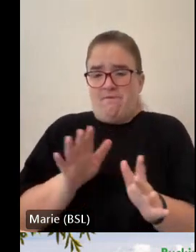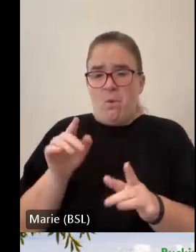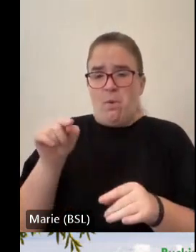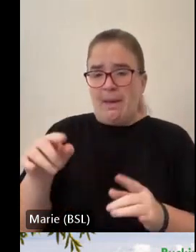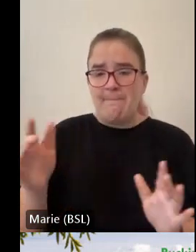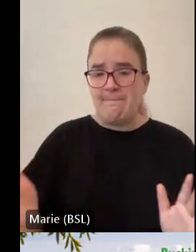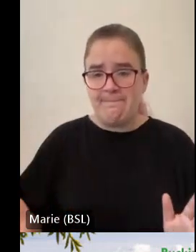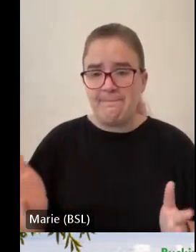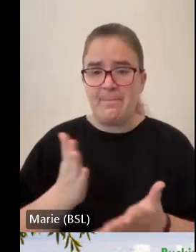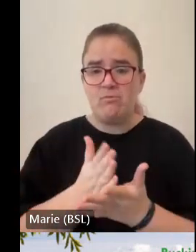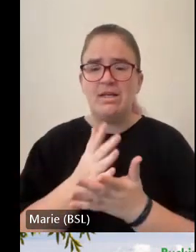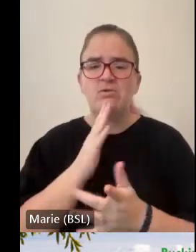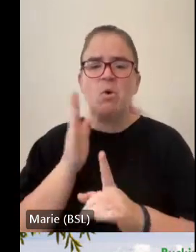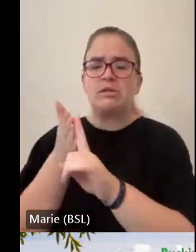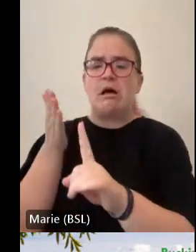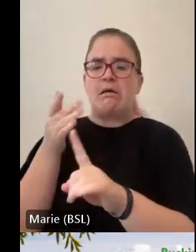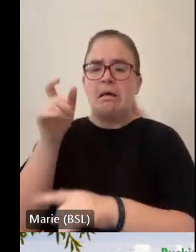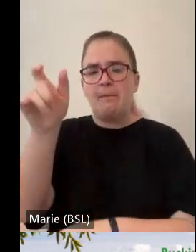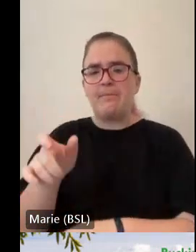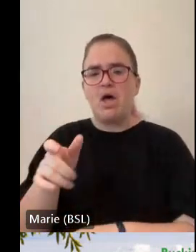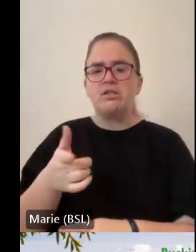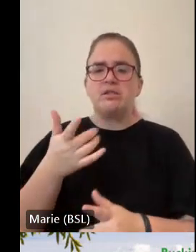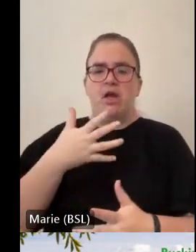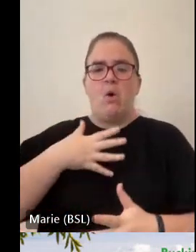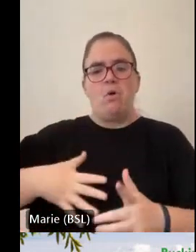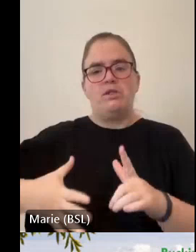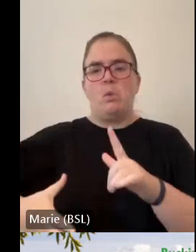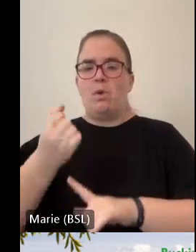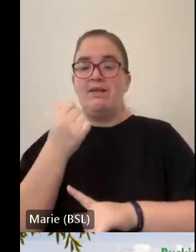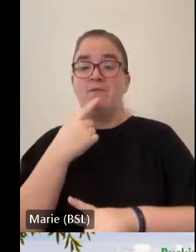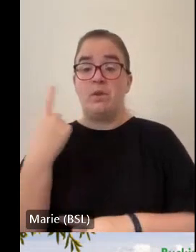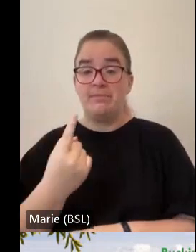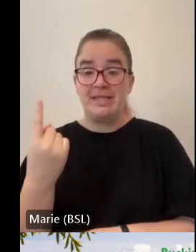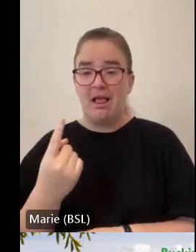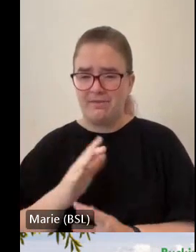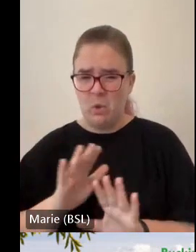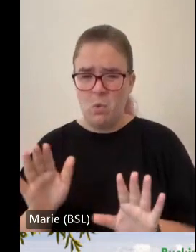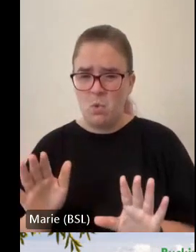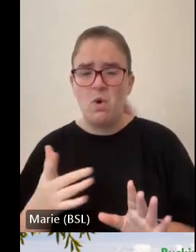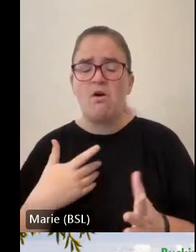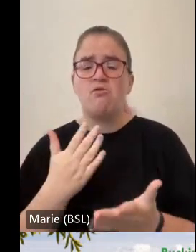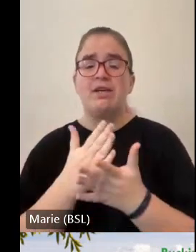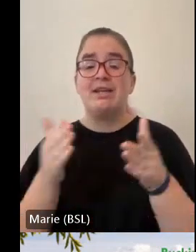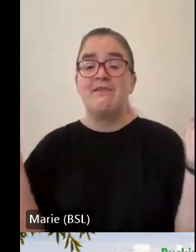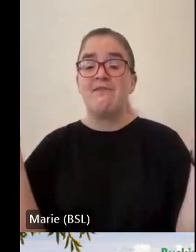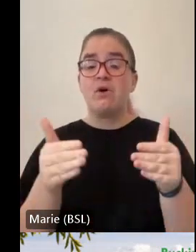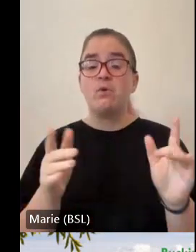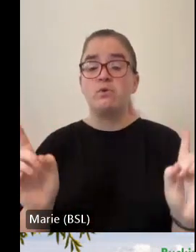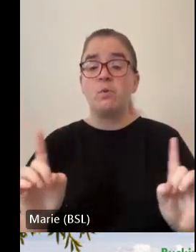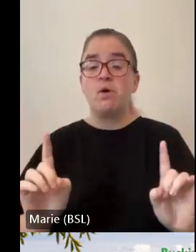It's not really generally about them wanting to win it for themselves. It's more about than wanting to.